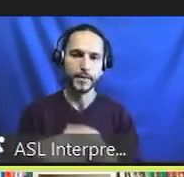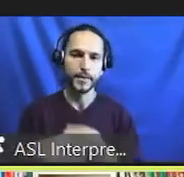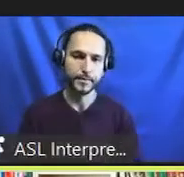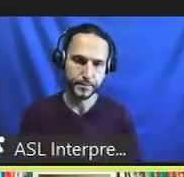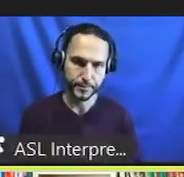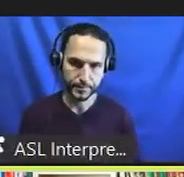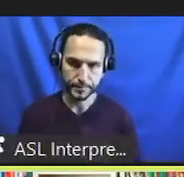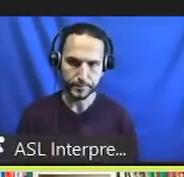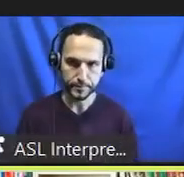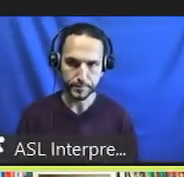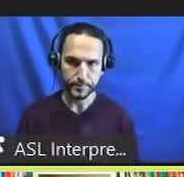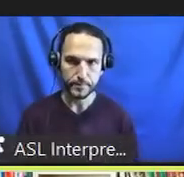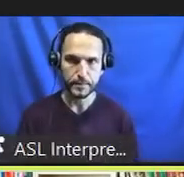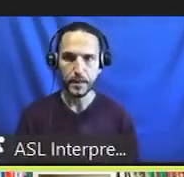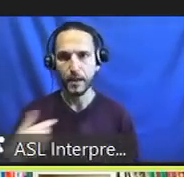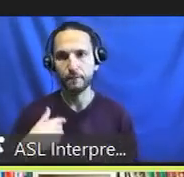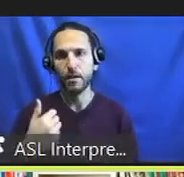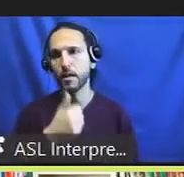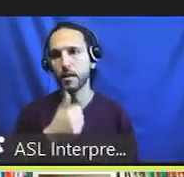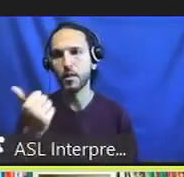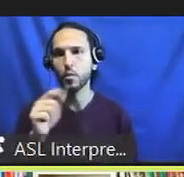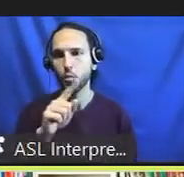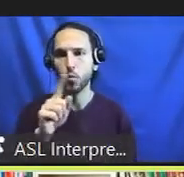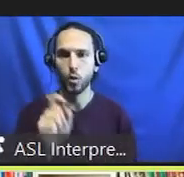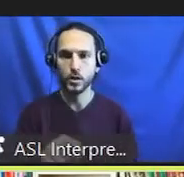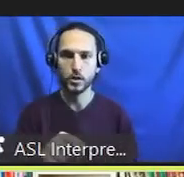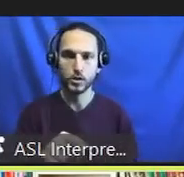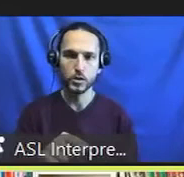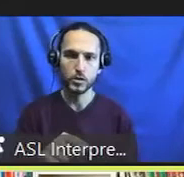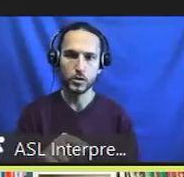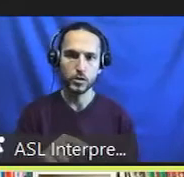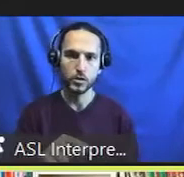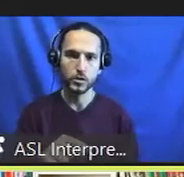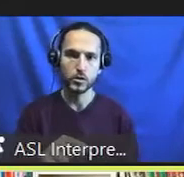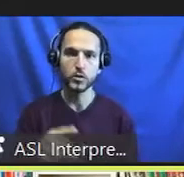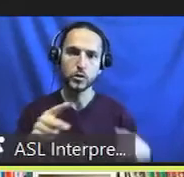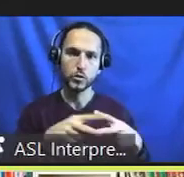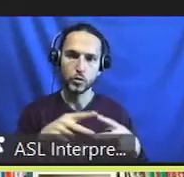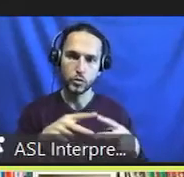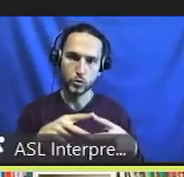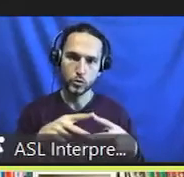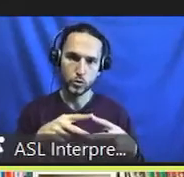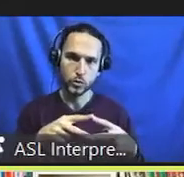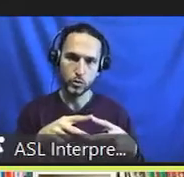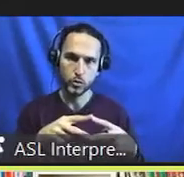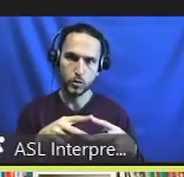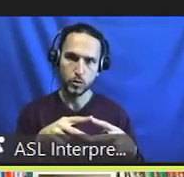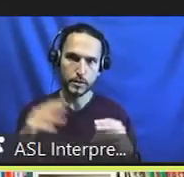We have another question here, two more questions. I had a teacher tell me that they ...